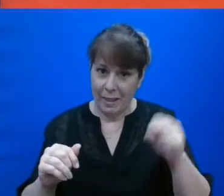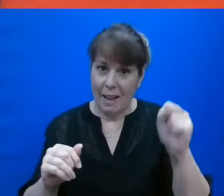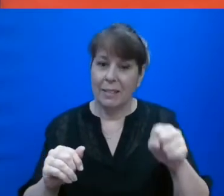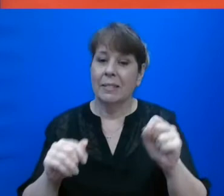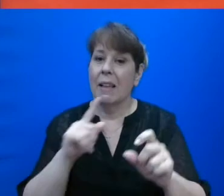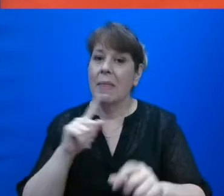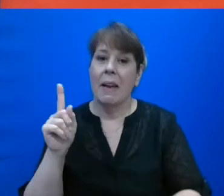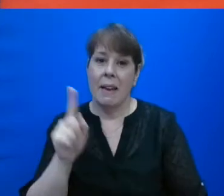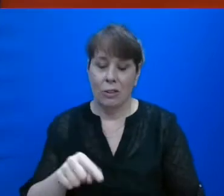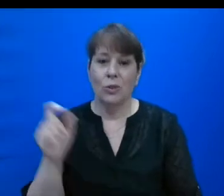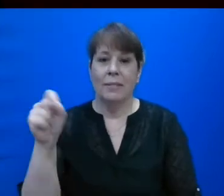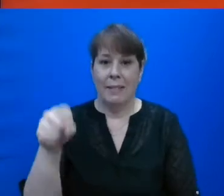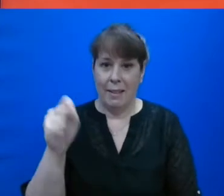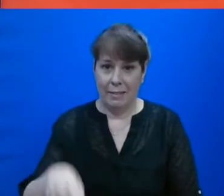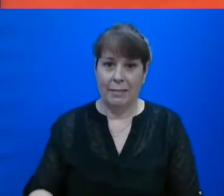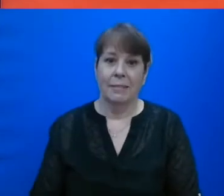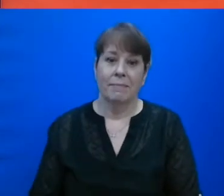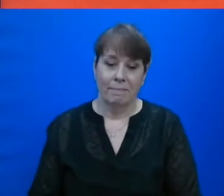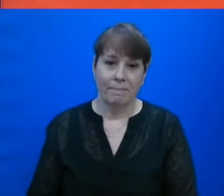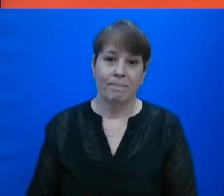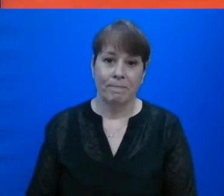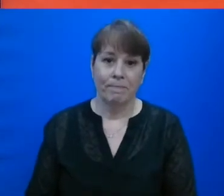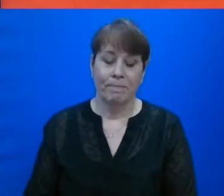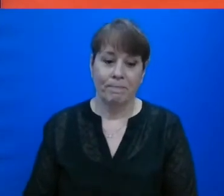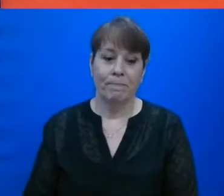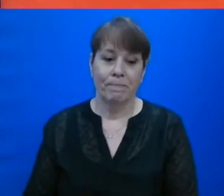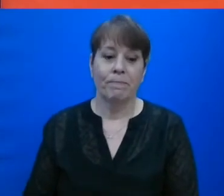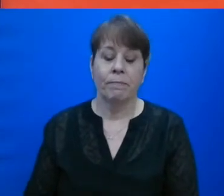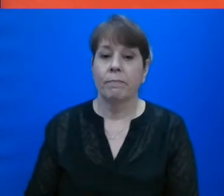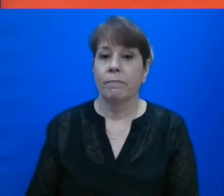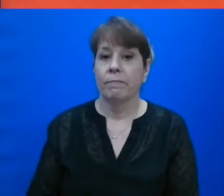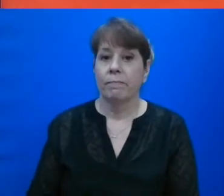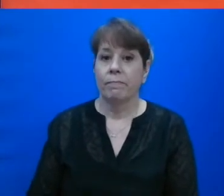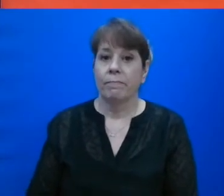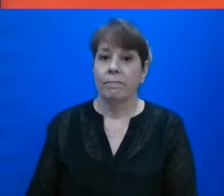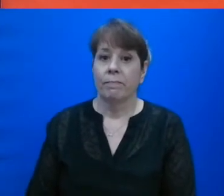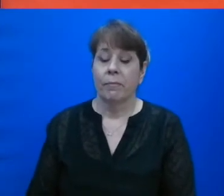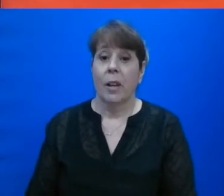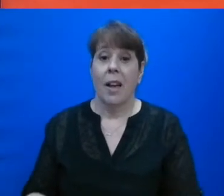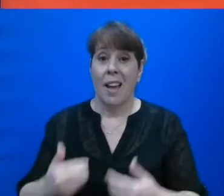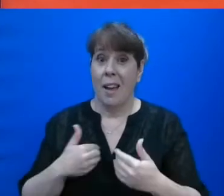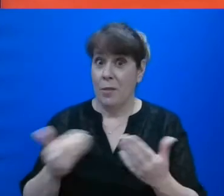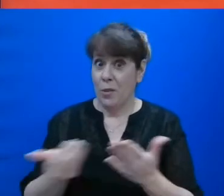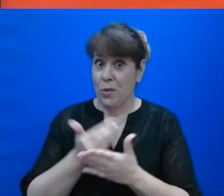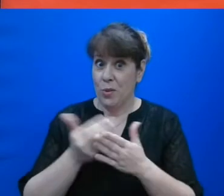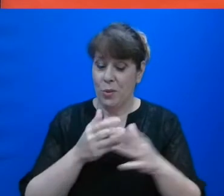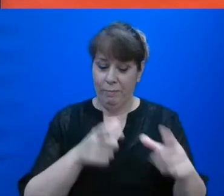YES. OK, I HAVE TWO NEW BUGS JARS ON THE TABLE. I HAVE